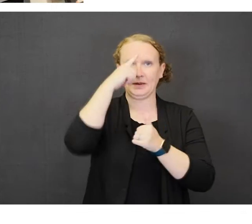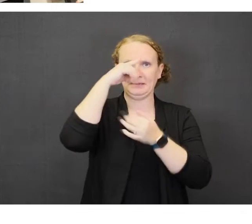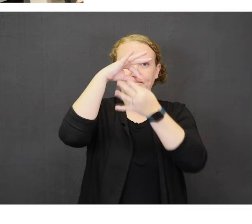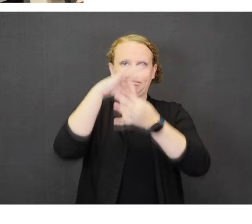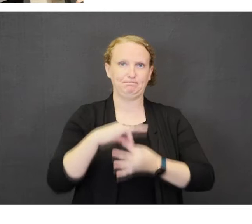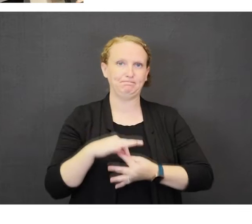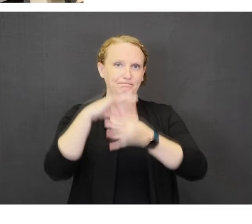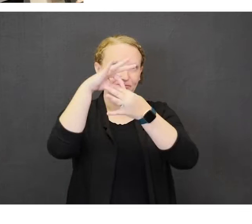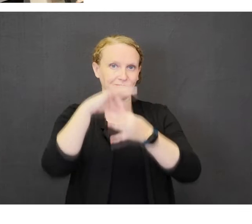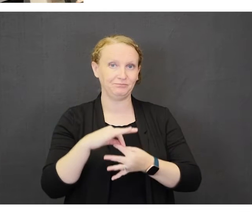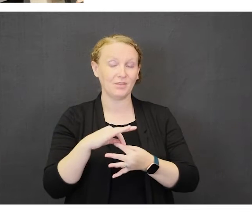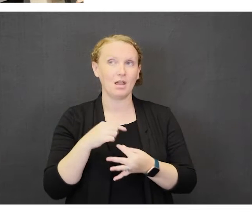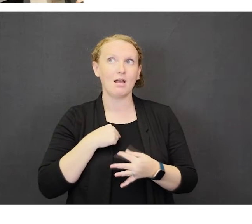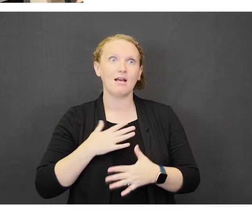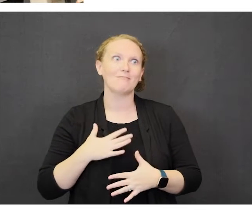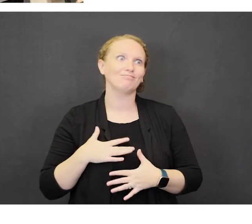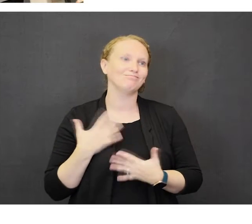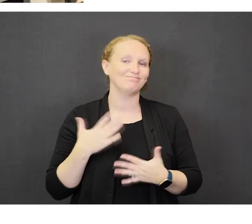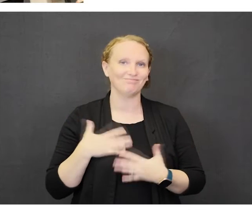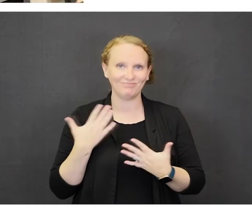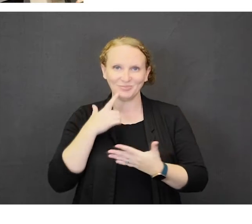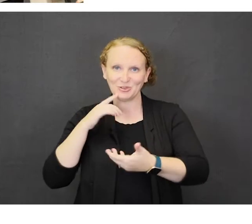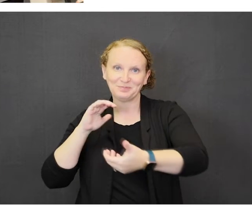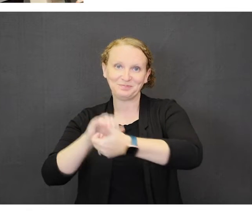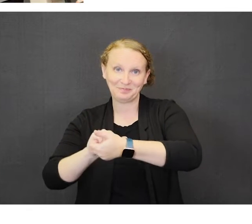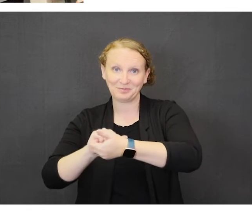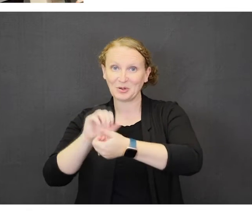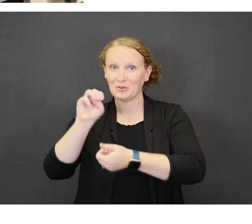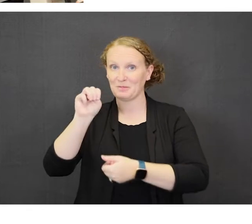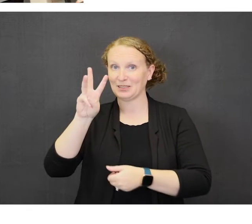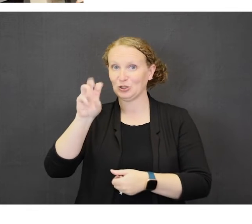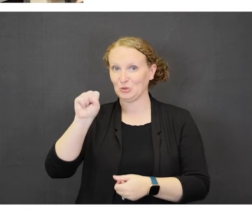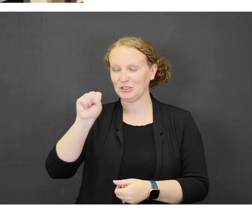Word to begin to create a series of podcasts to